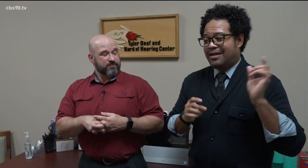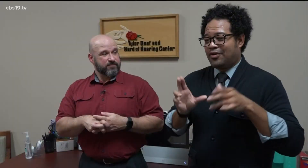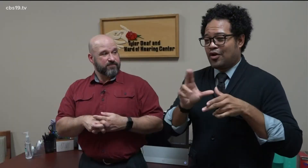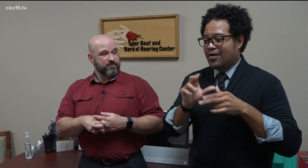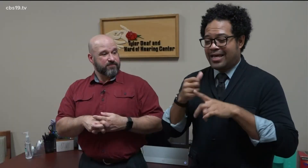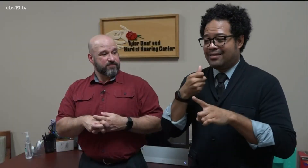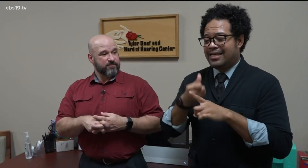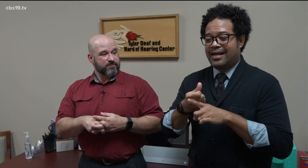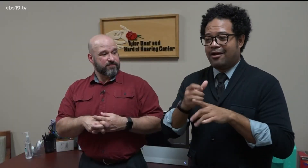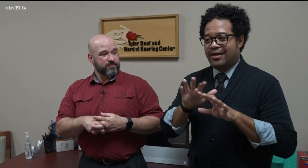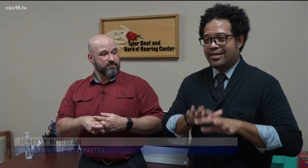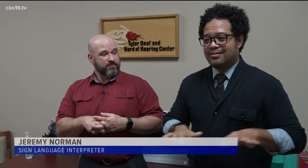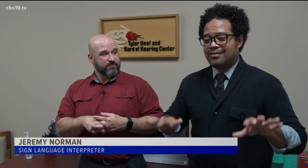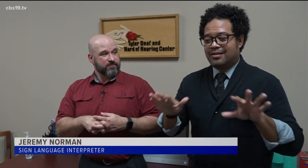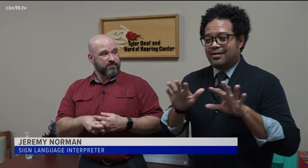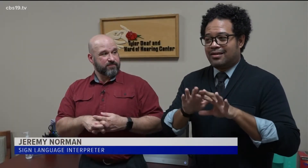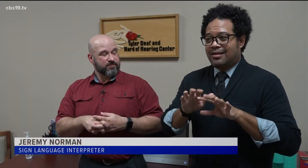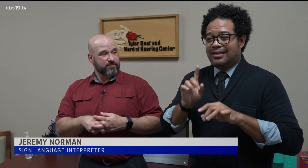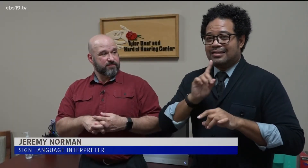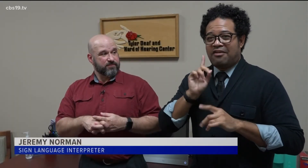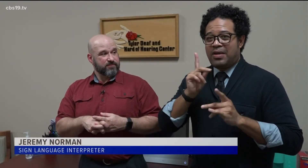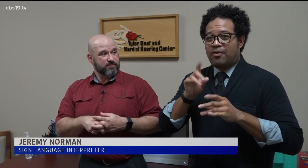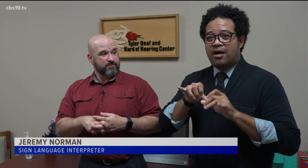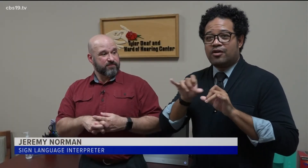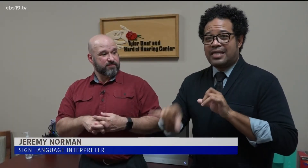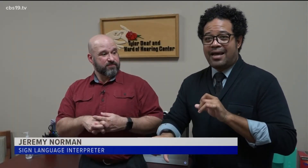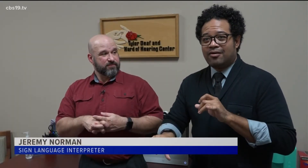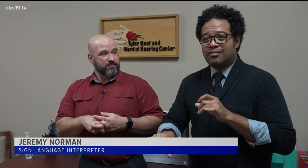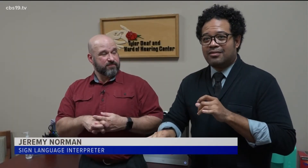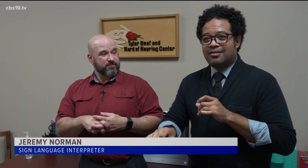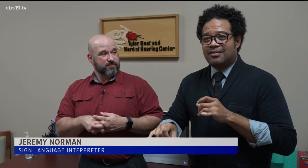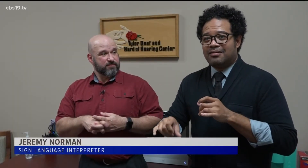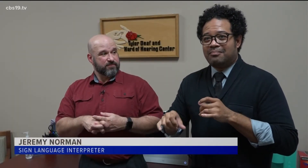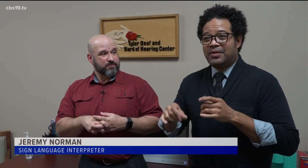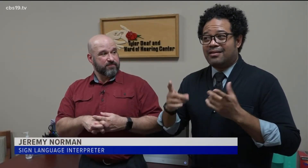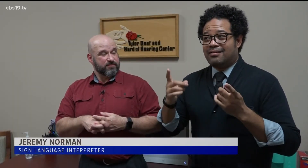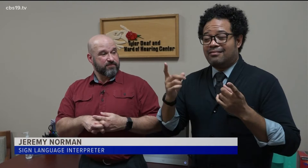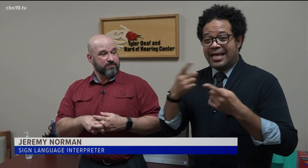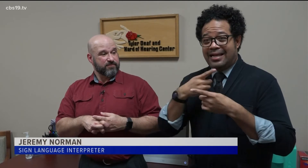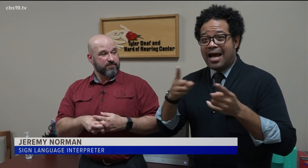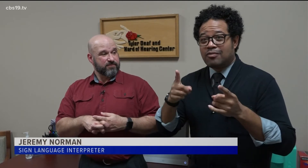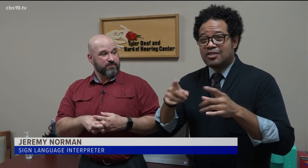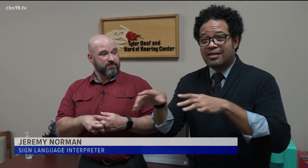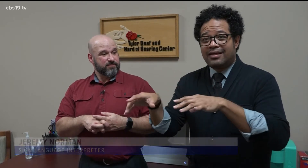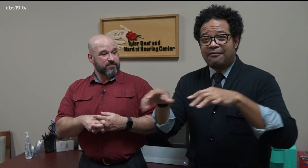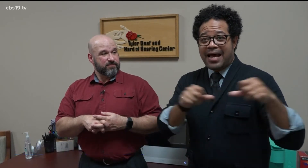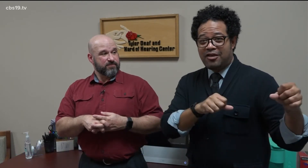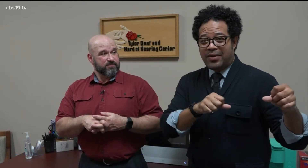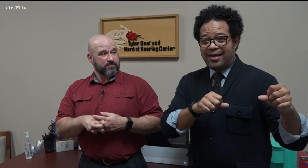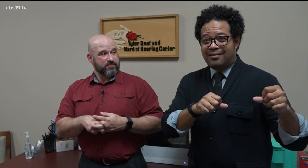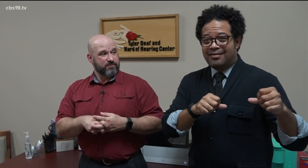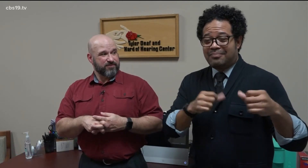like when hurricanes hit areas. Deaf people hunker down, but they announce evacuate,